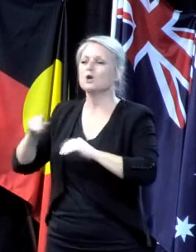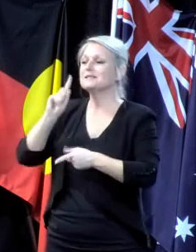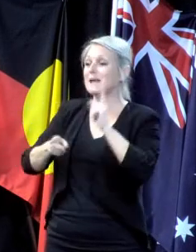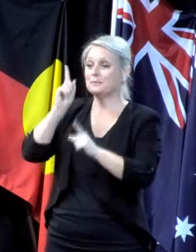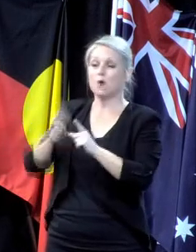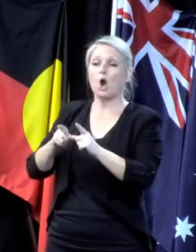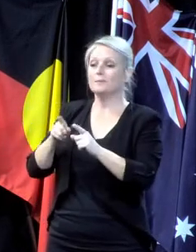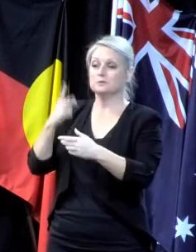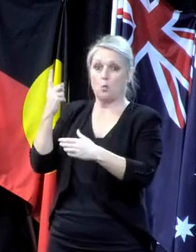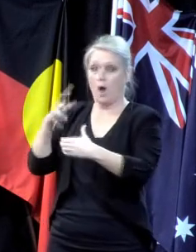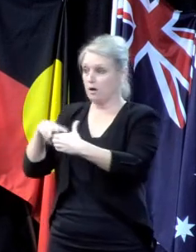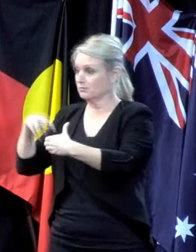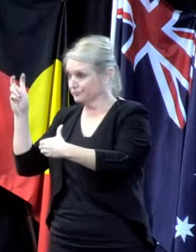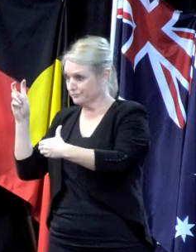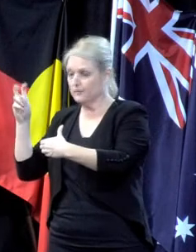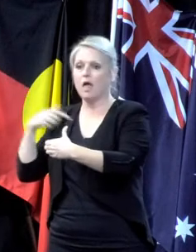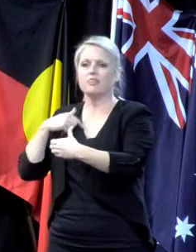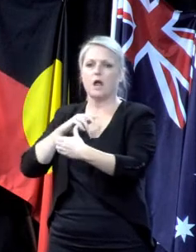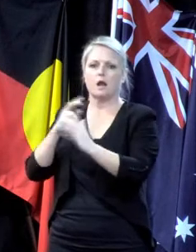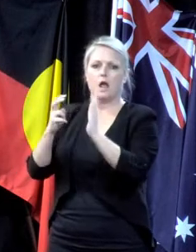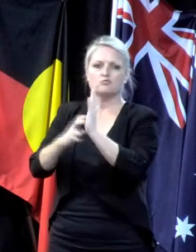Mr Dale, I’m going to come, now, to the barrier and challenges you’ve identified